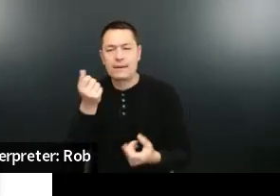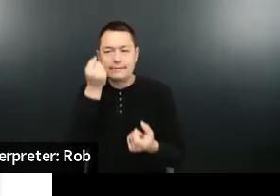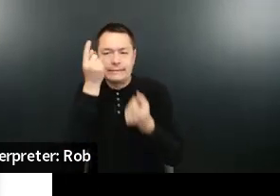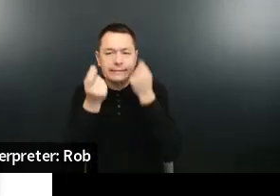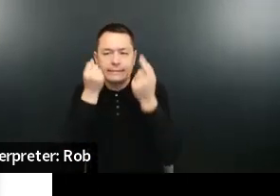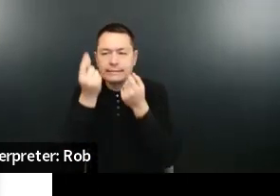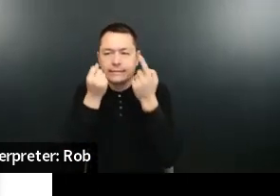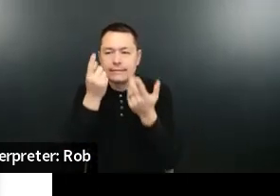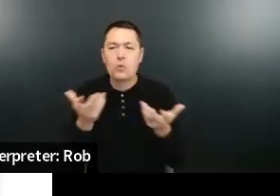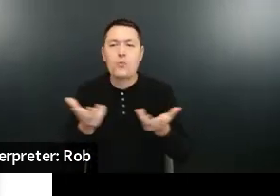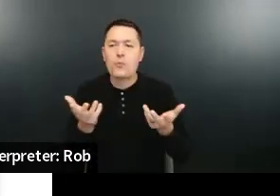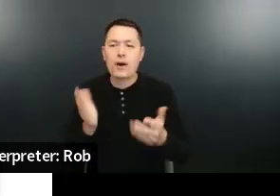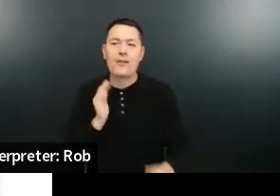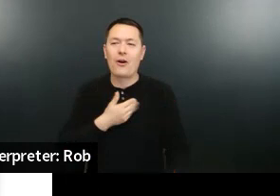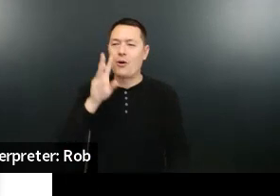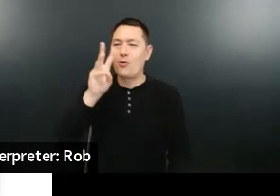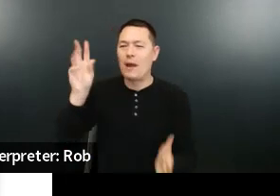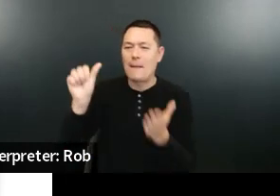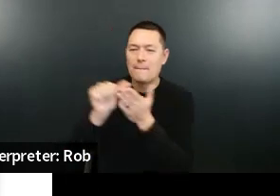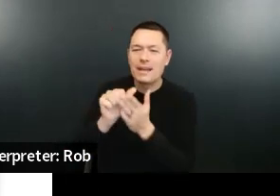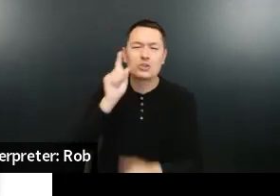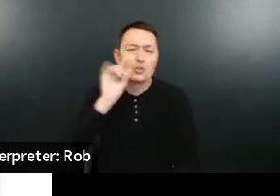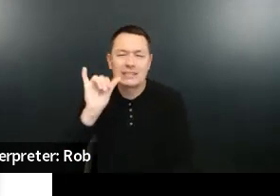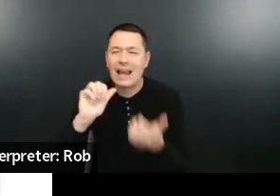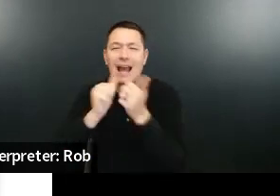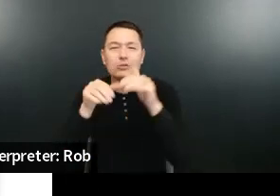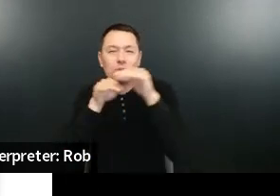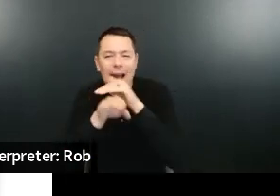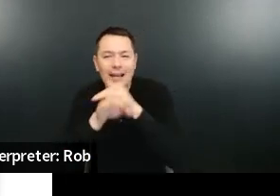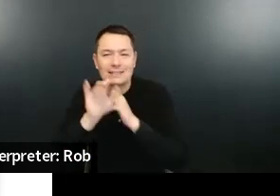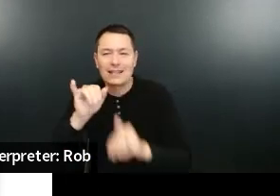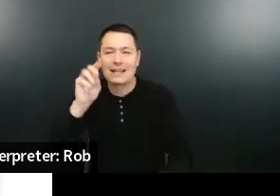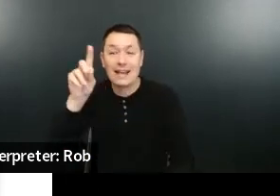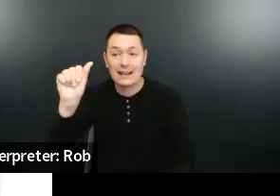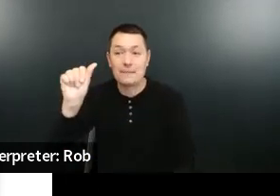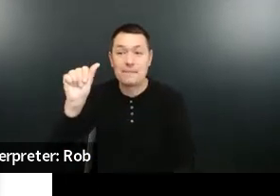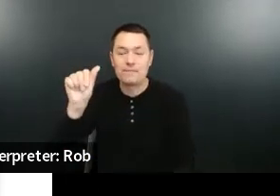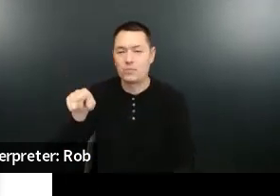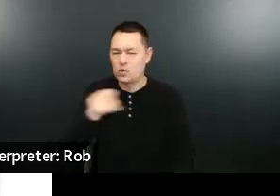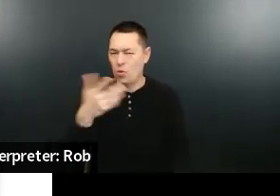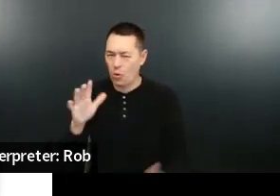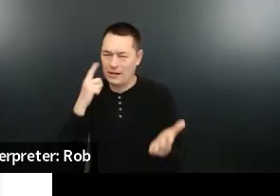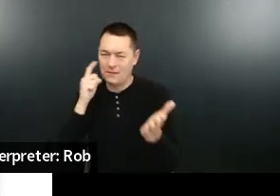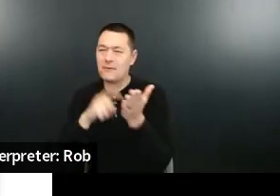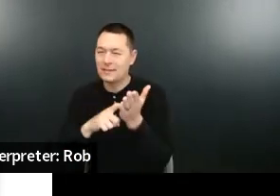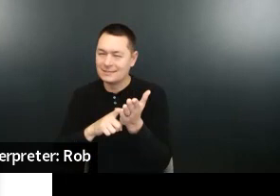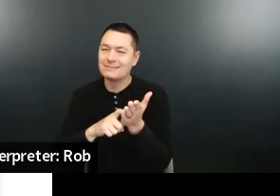what our Web page is like and how you can actually access that data. As you may have already noticed, Chuck is going to be